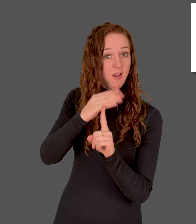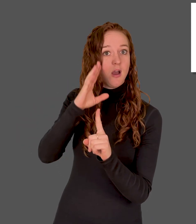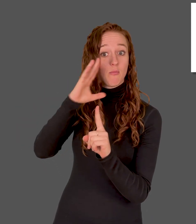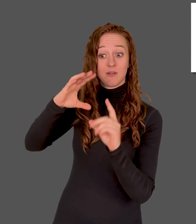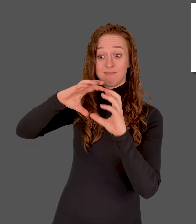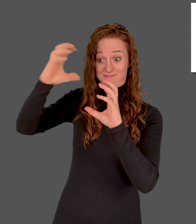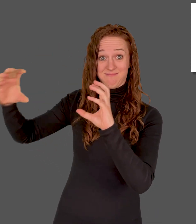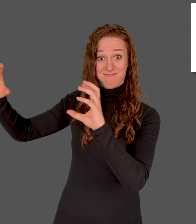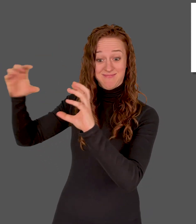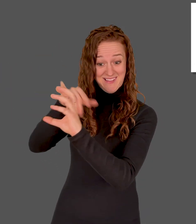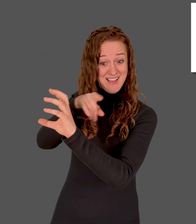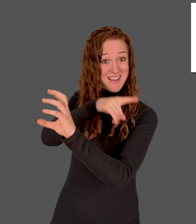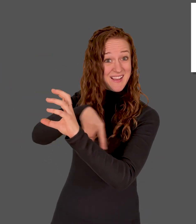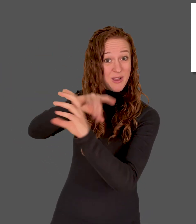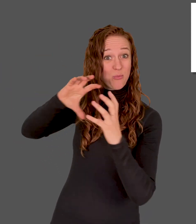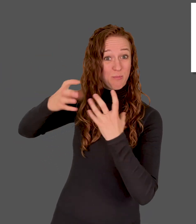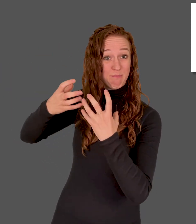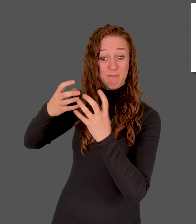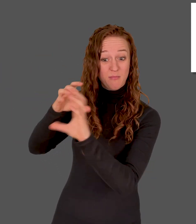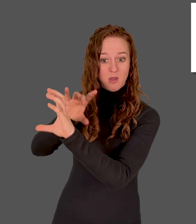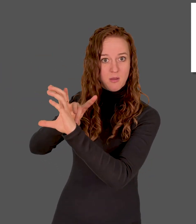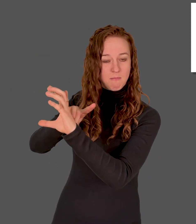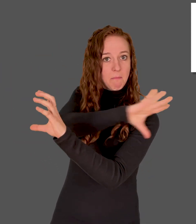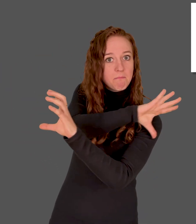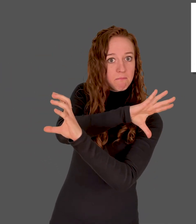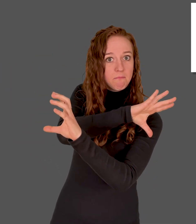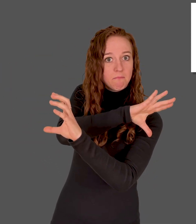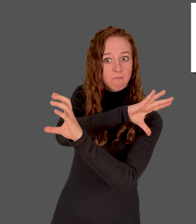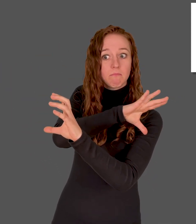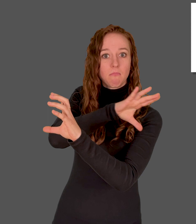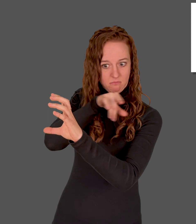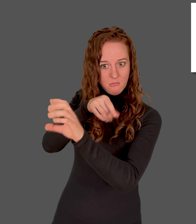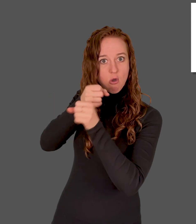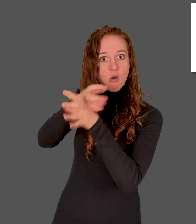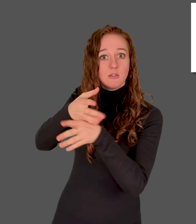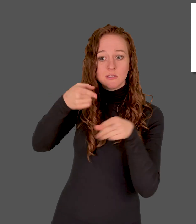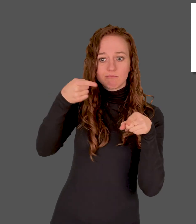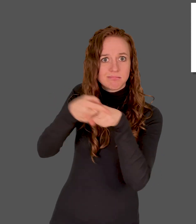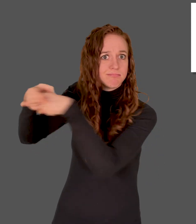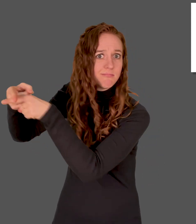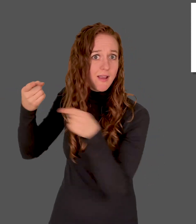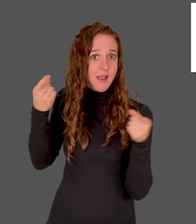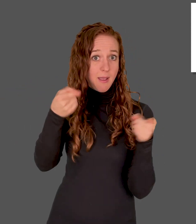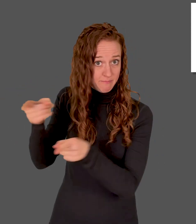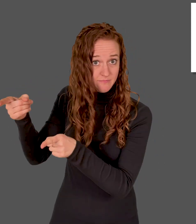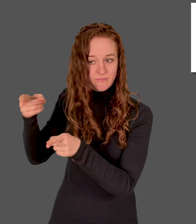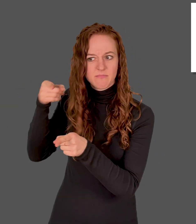The process decapitated the head group, leaving behind a reactive tail. That triggered all these reactions,